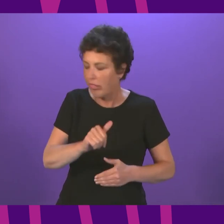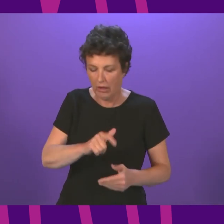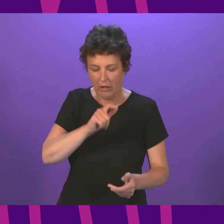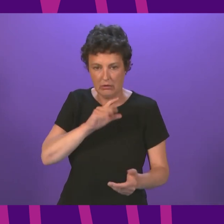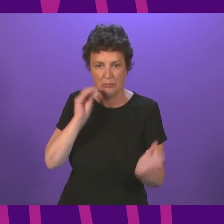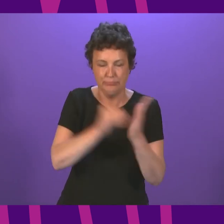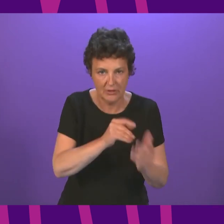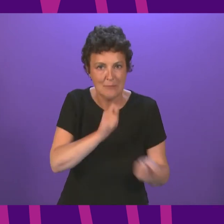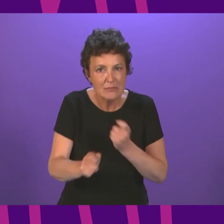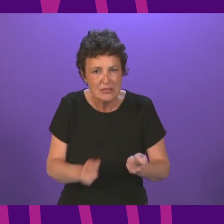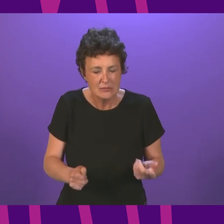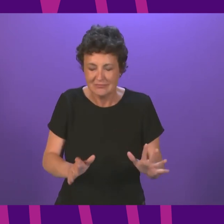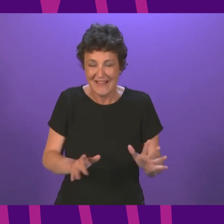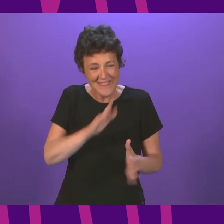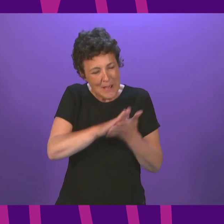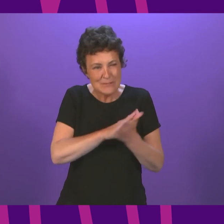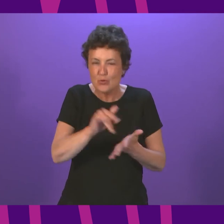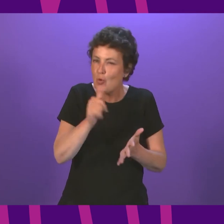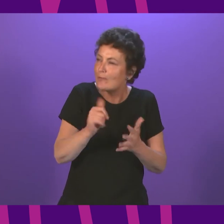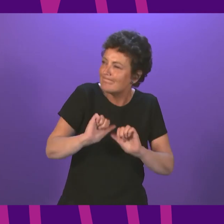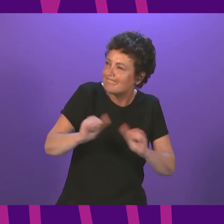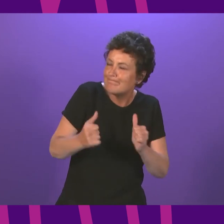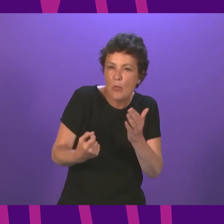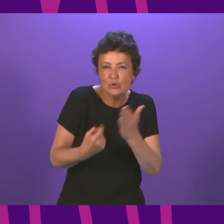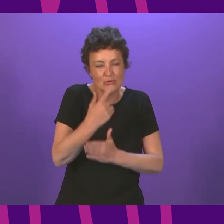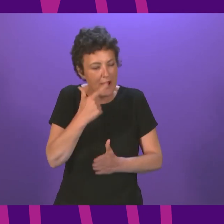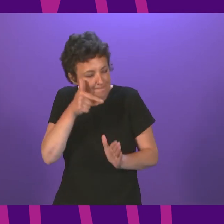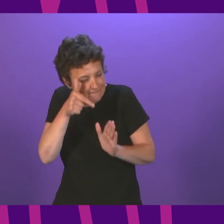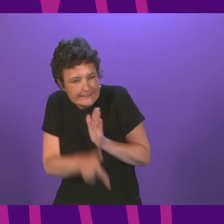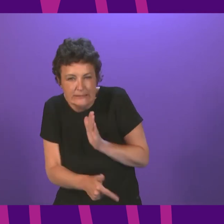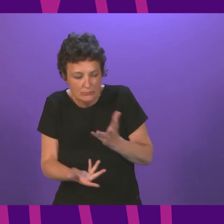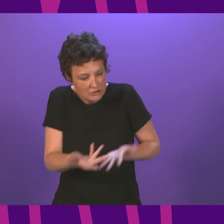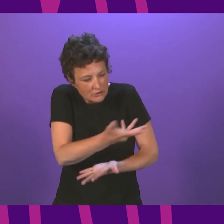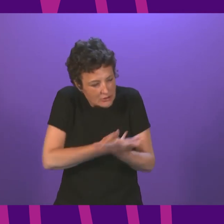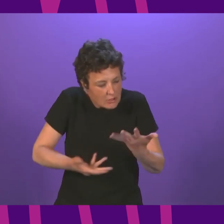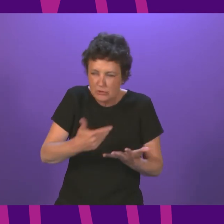I call the Deputy First Minister to wind up the debate.